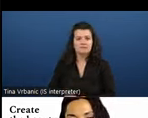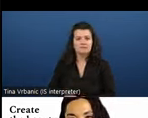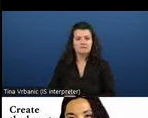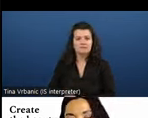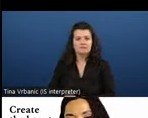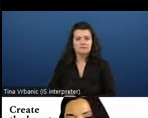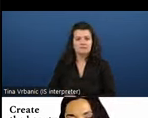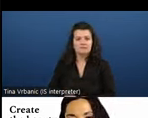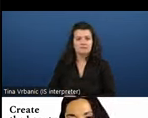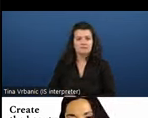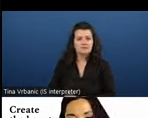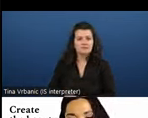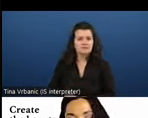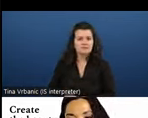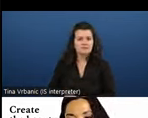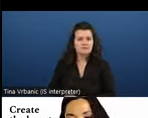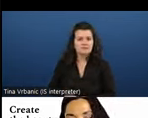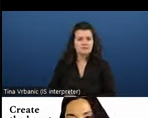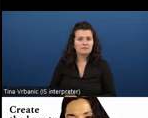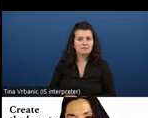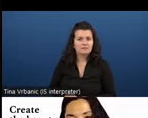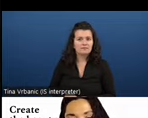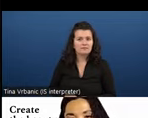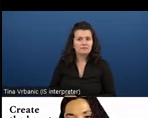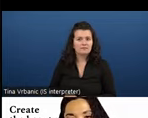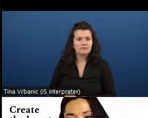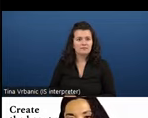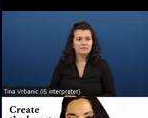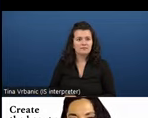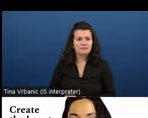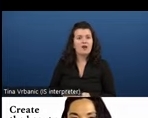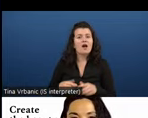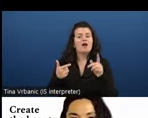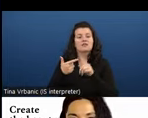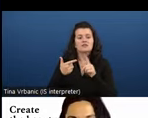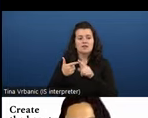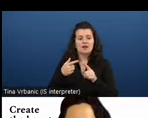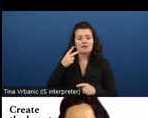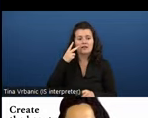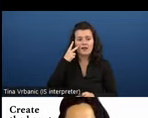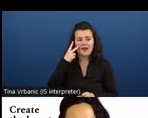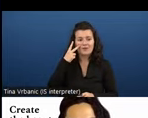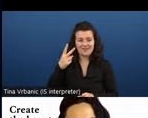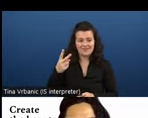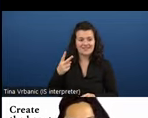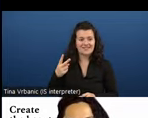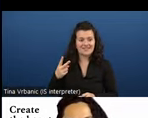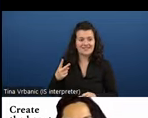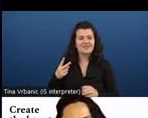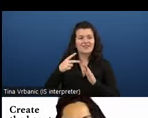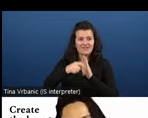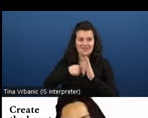I do hope it plays with sound. So I'm going to give it a shot and you'll see from me.